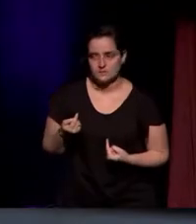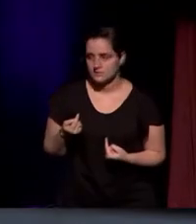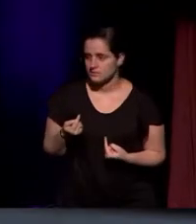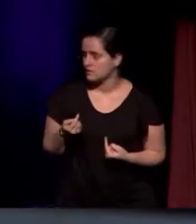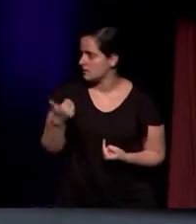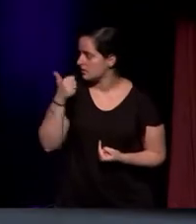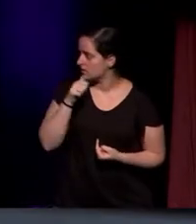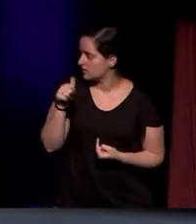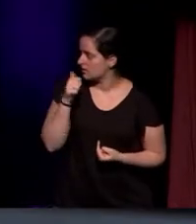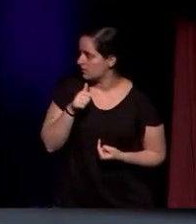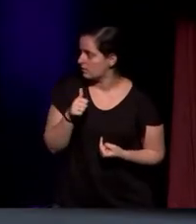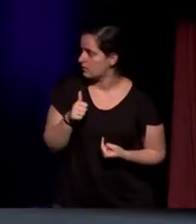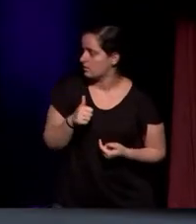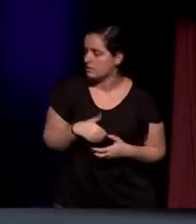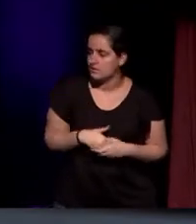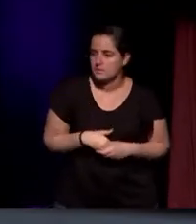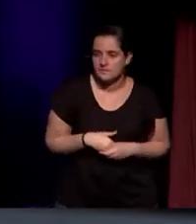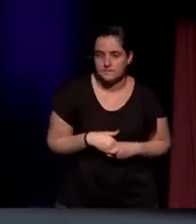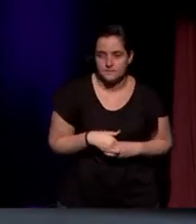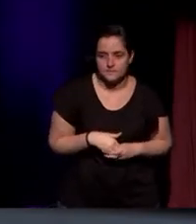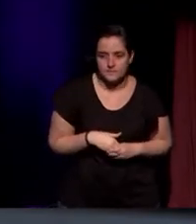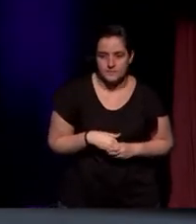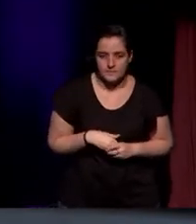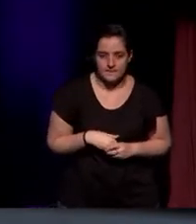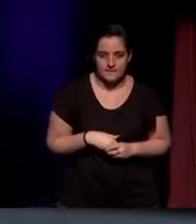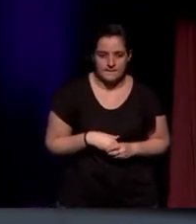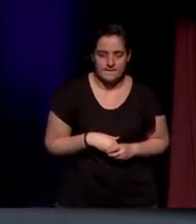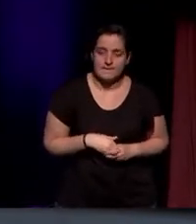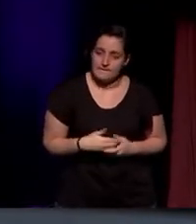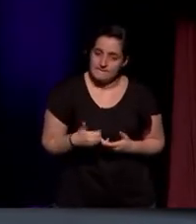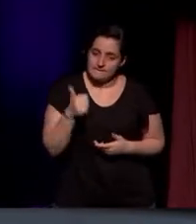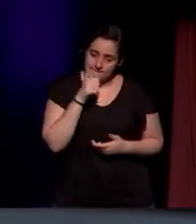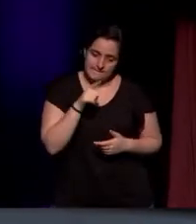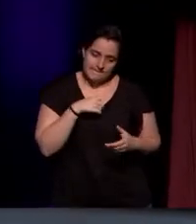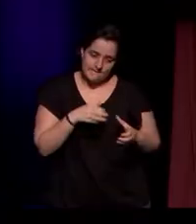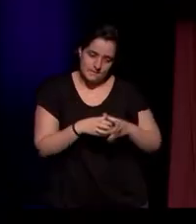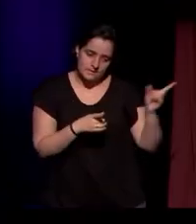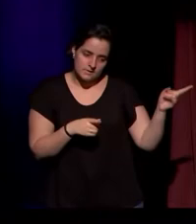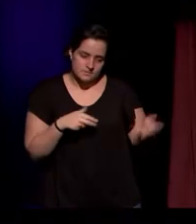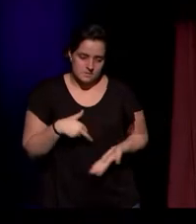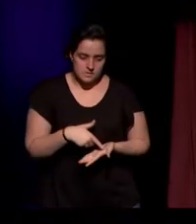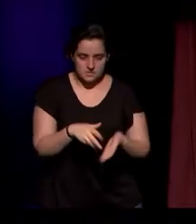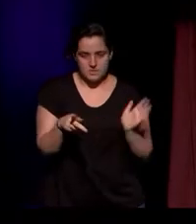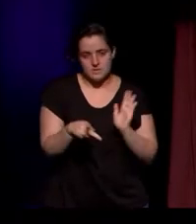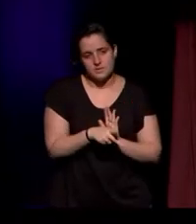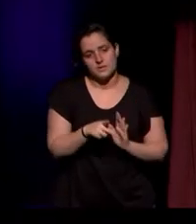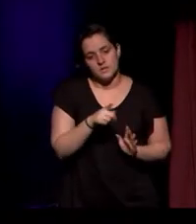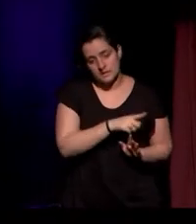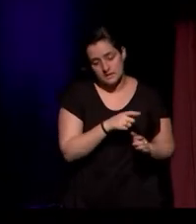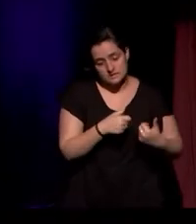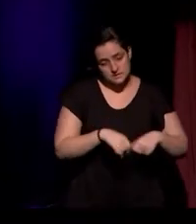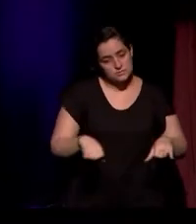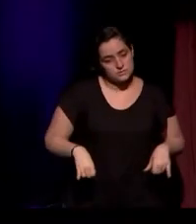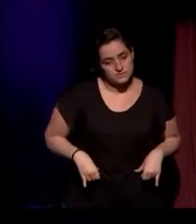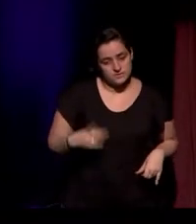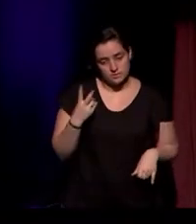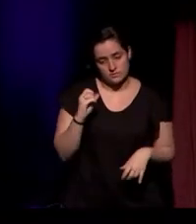in the International Secretariat of the World March of Women, was threatened in 2014.